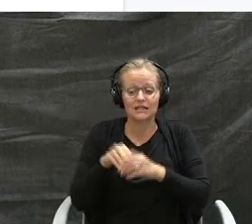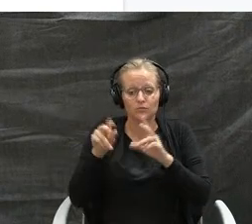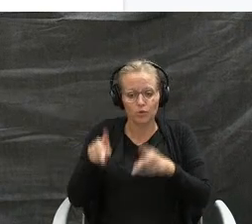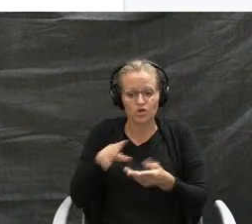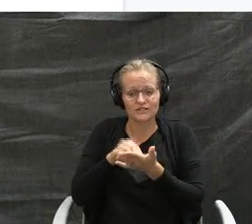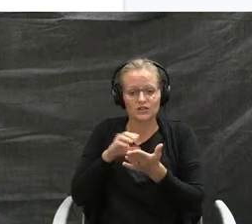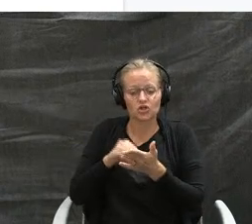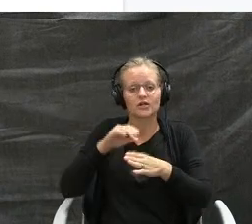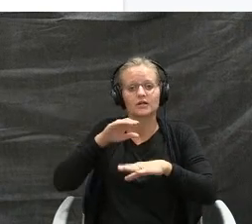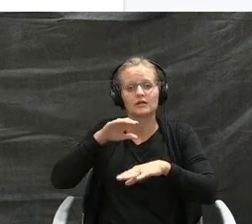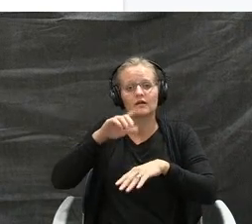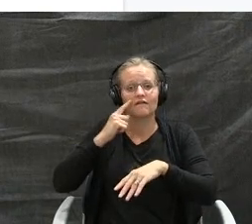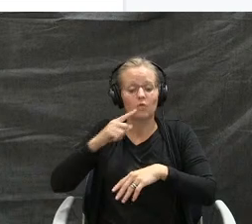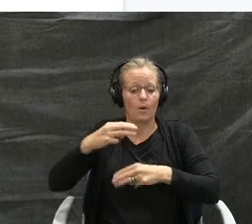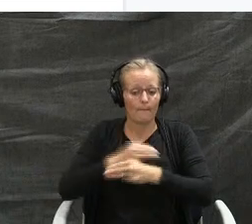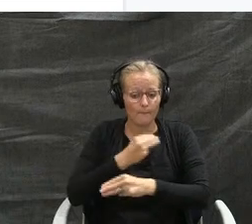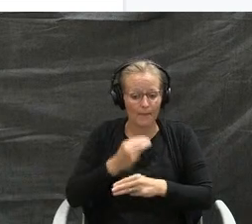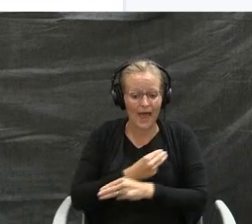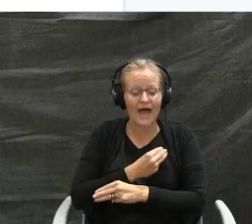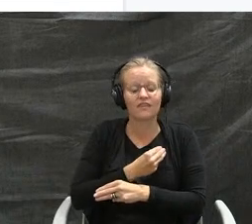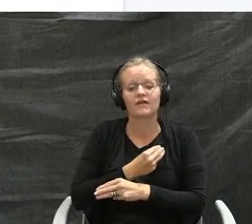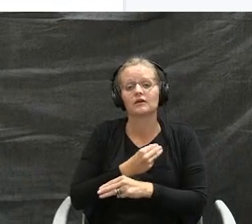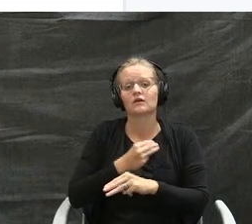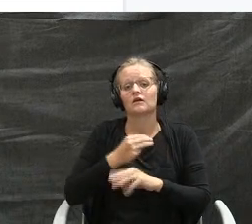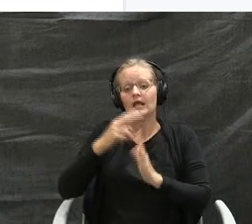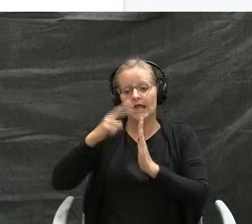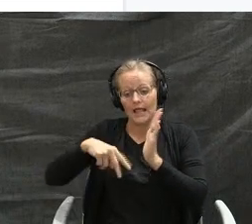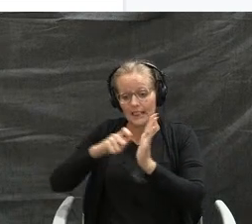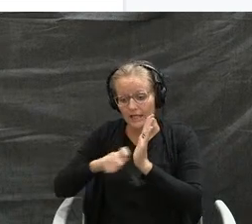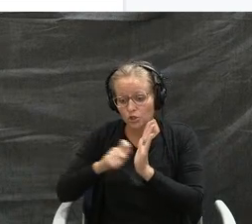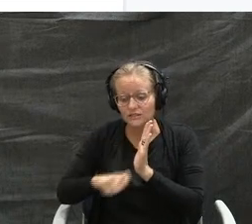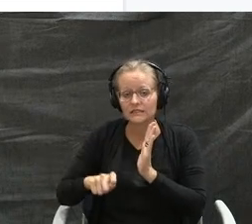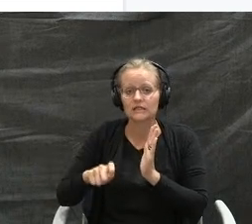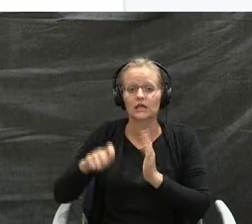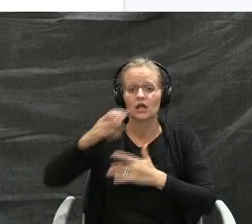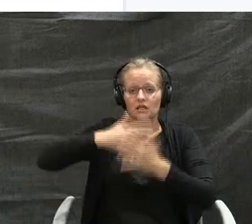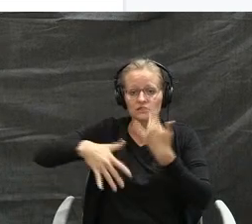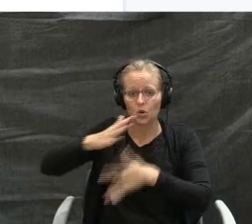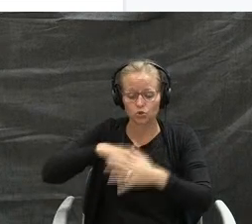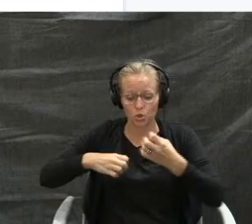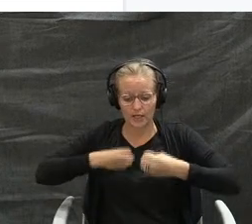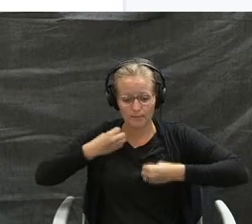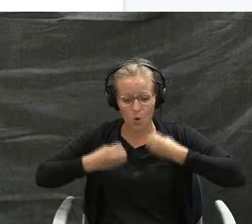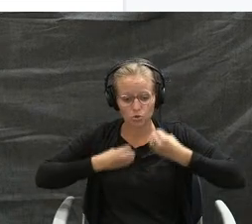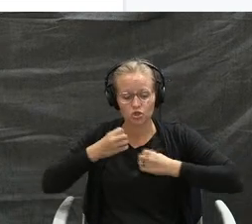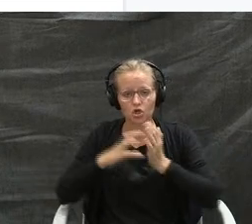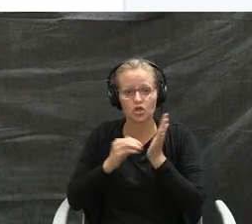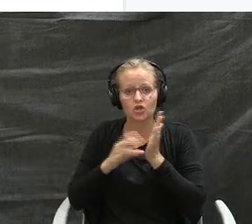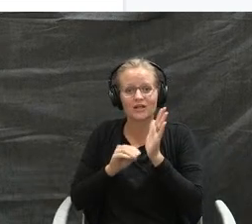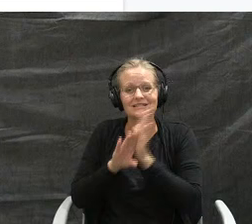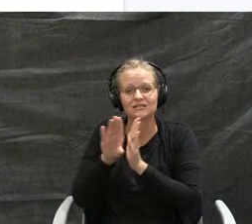that are primarily in math, literacy, social emotional learning, developing friendships and deepening relationships and